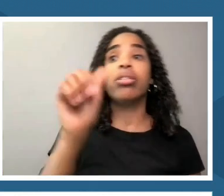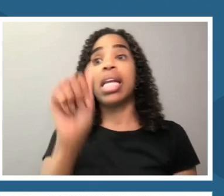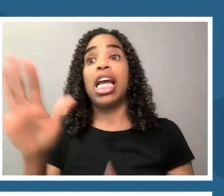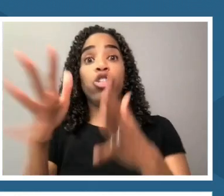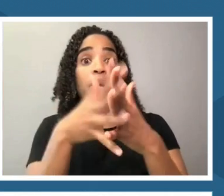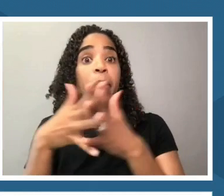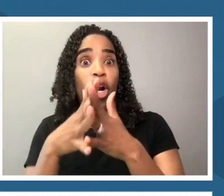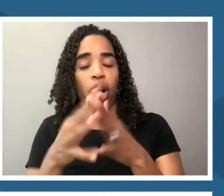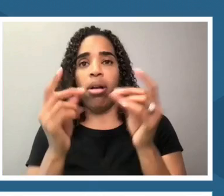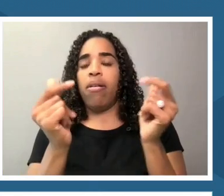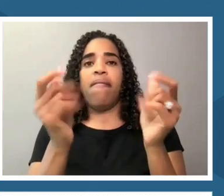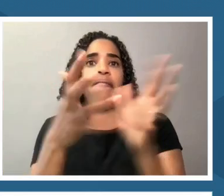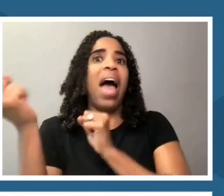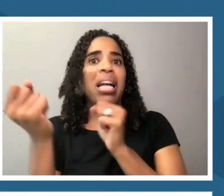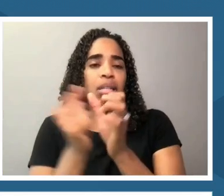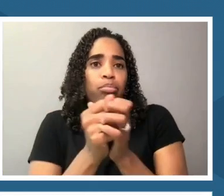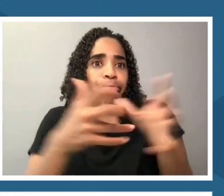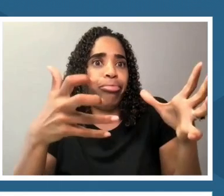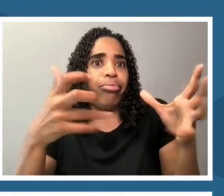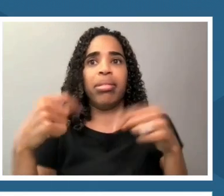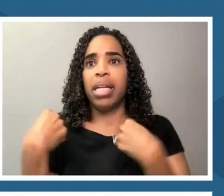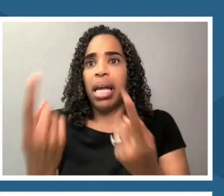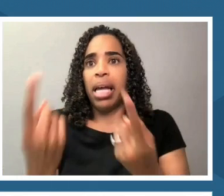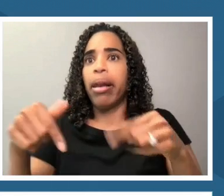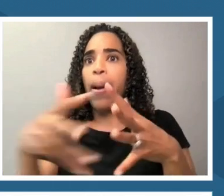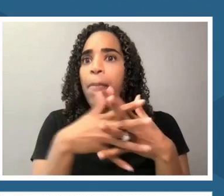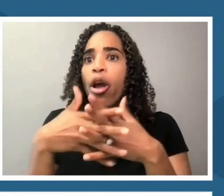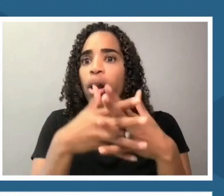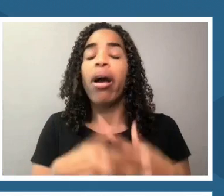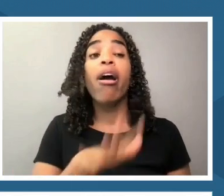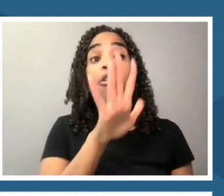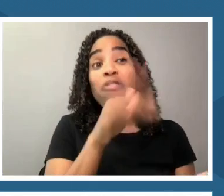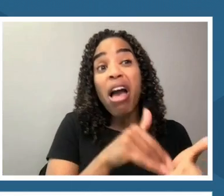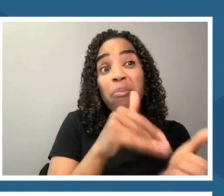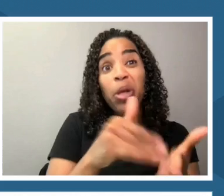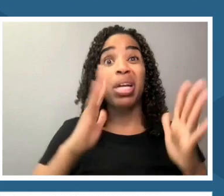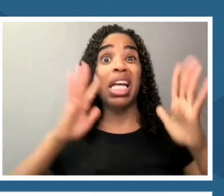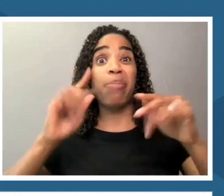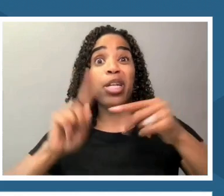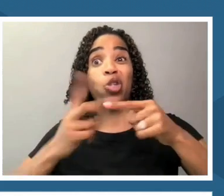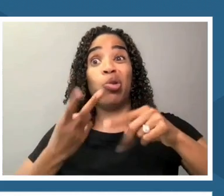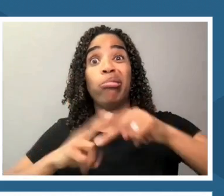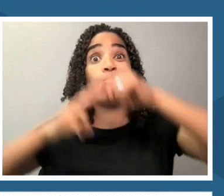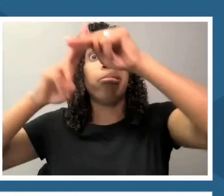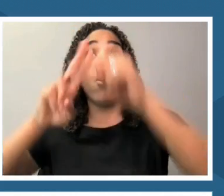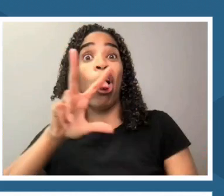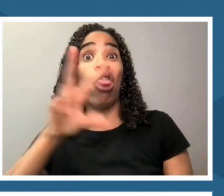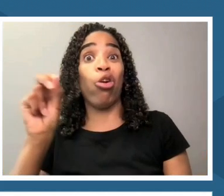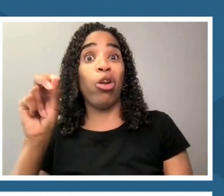the us today and expected to grow from 5 million to 35 million people by the year